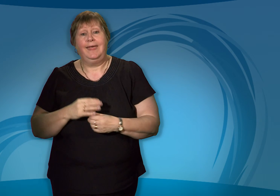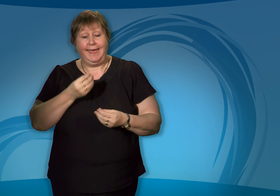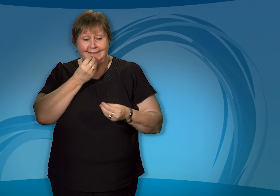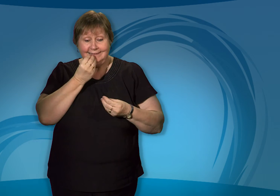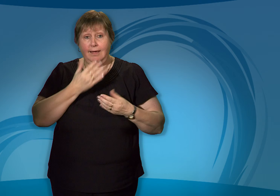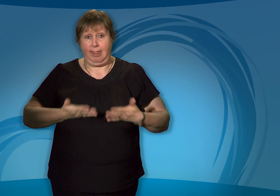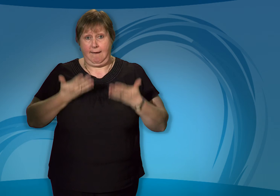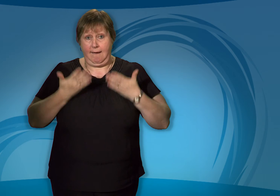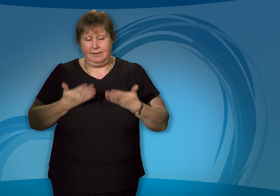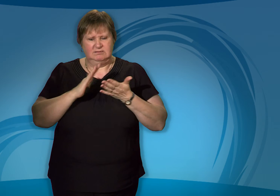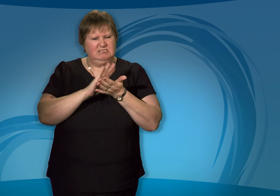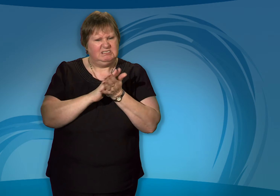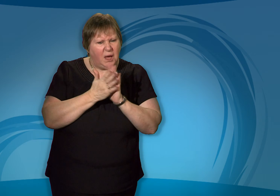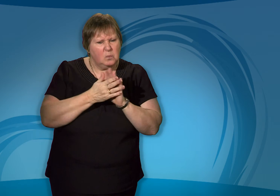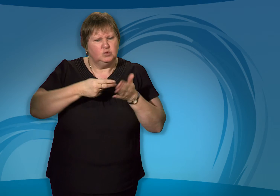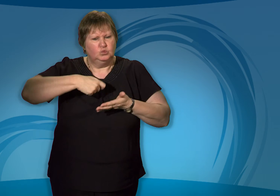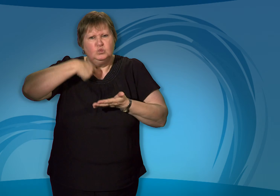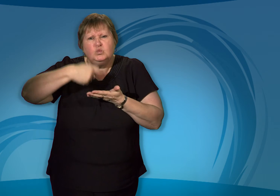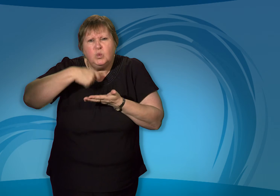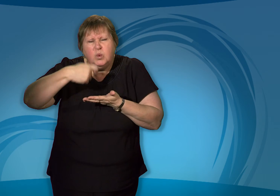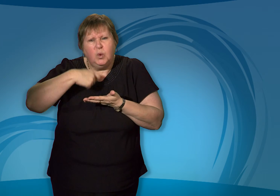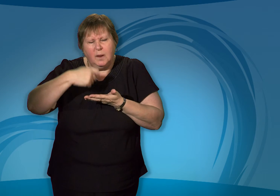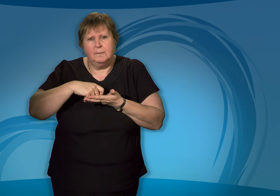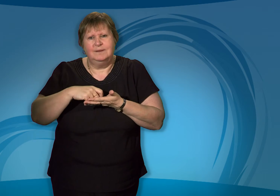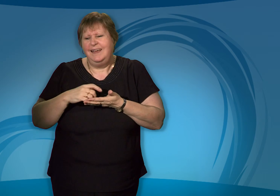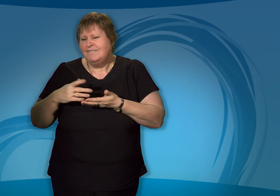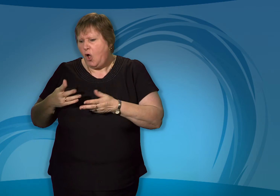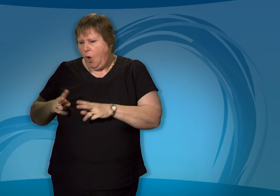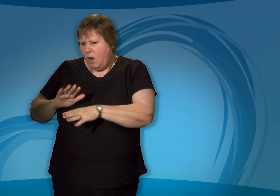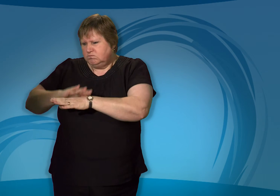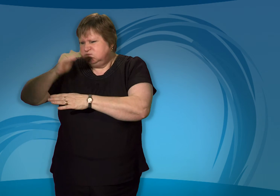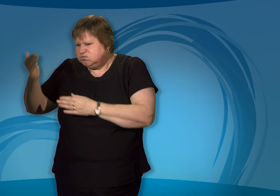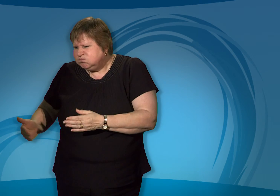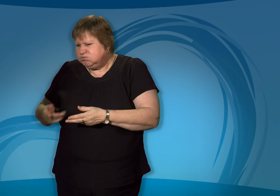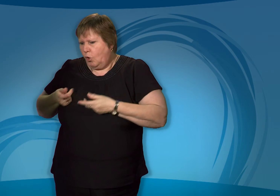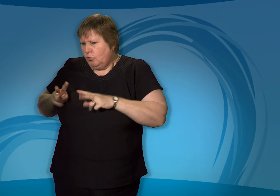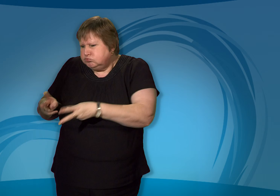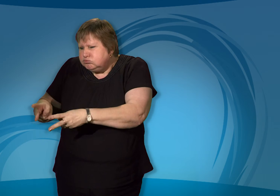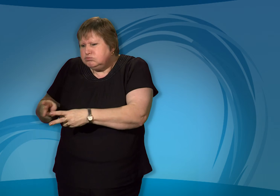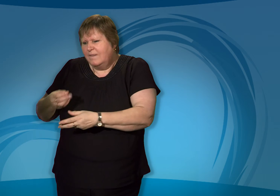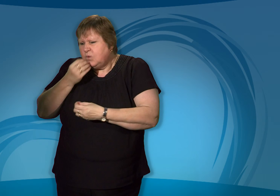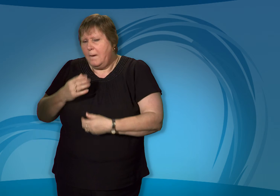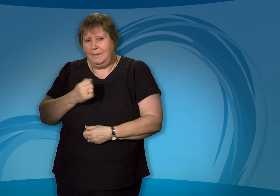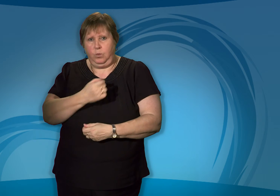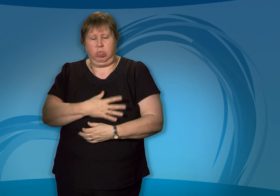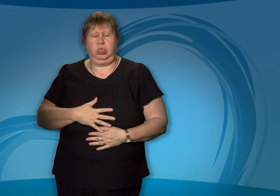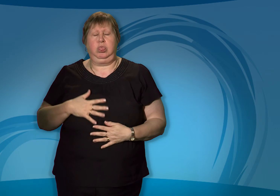Eat a light diet eg. soup or sandwiches. Avoid greasy or heavy food as this may cause you to feel